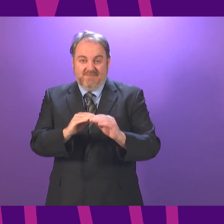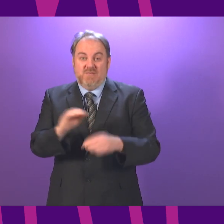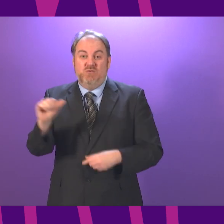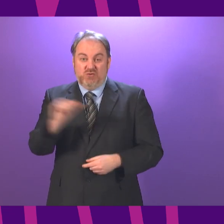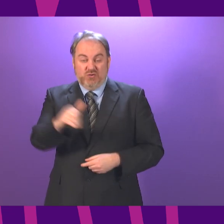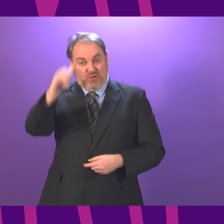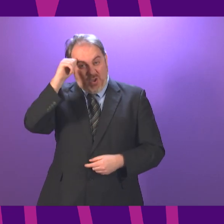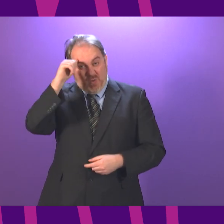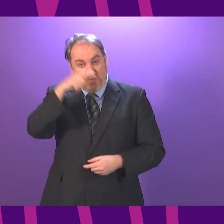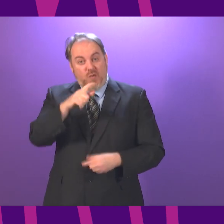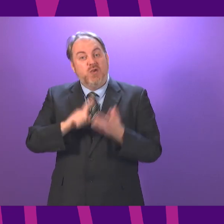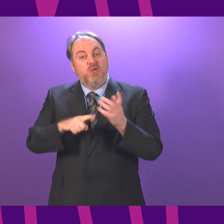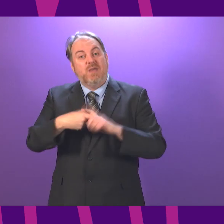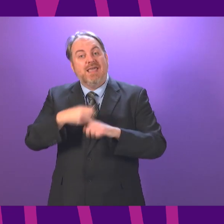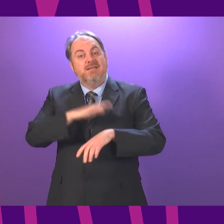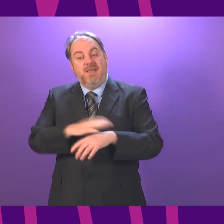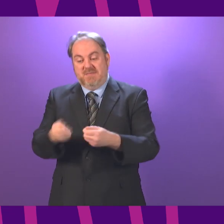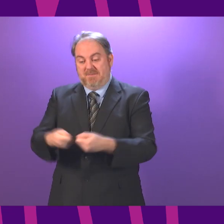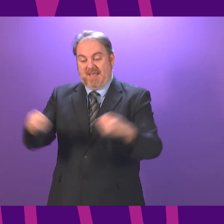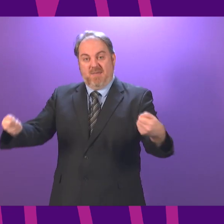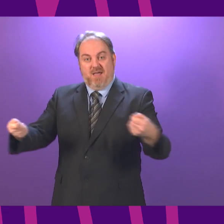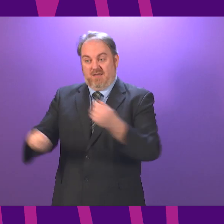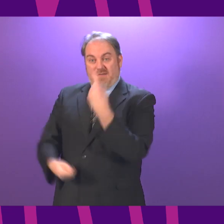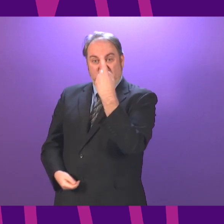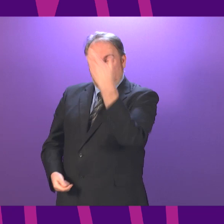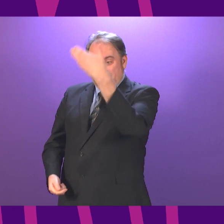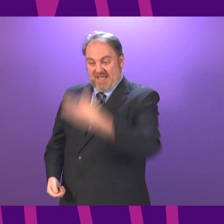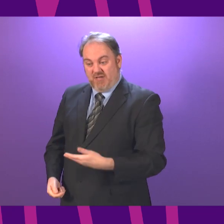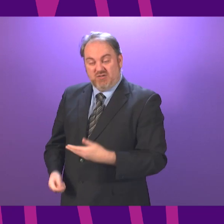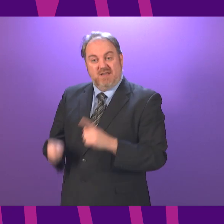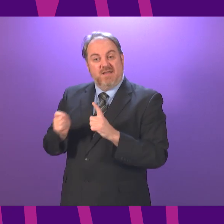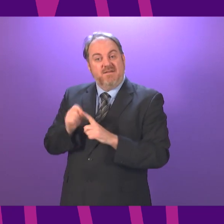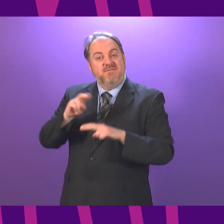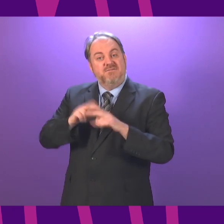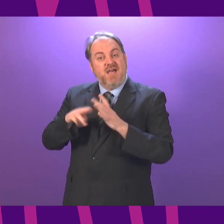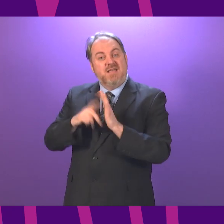page of The Times today with the UK Government talking about it—Pfizer has just rephased its